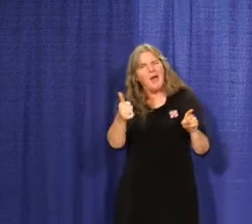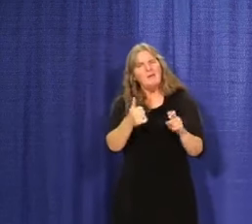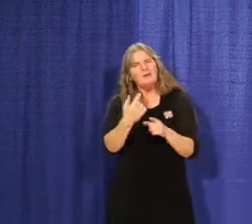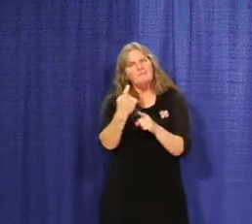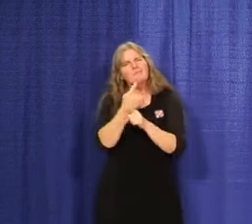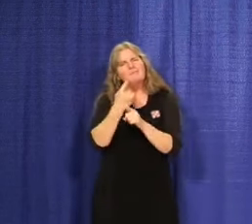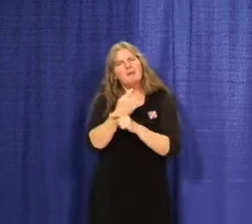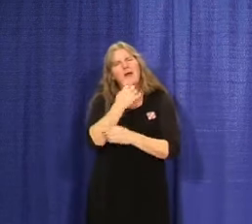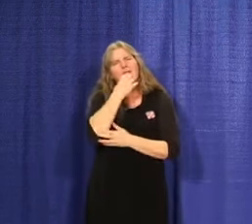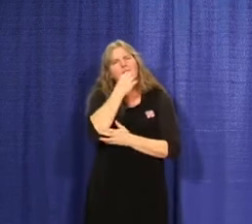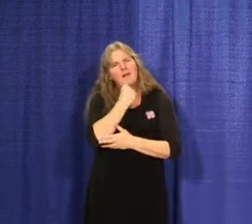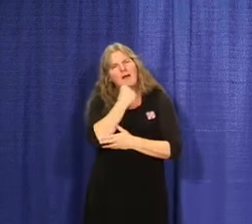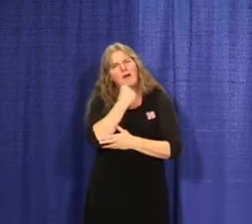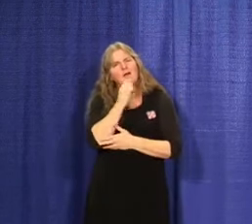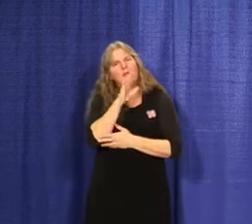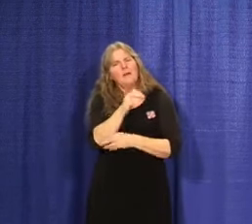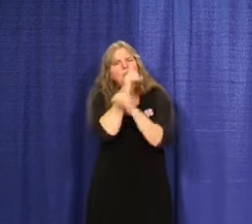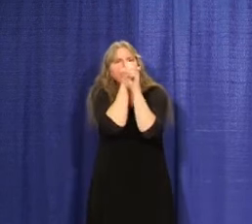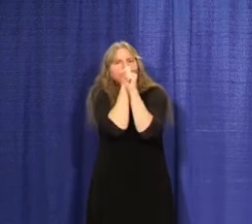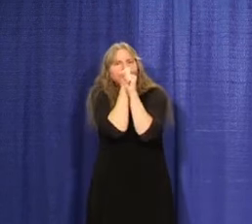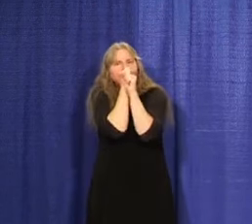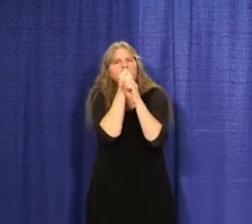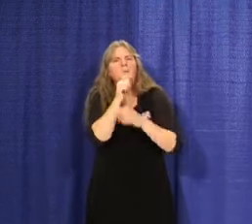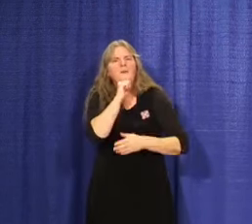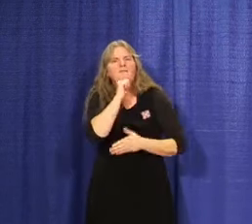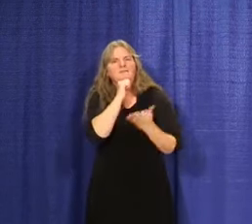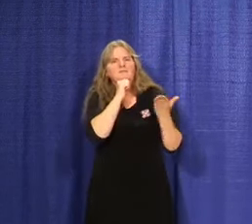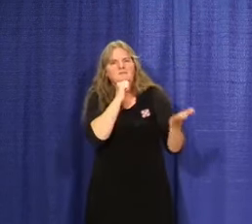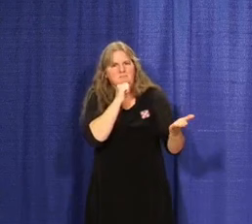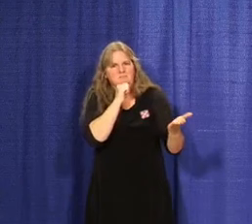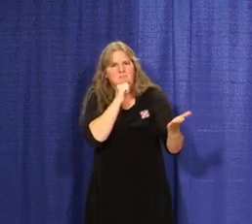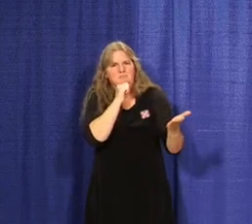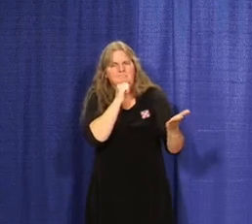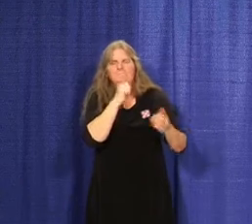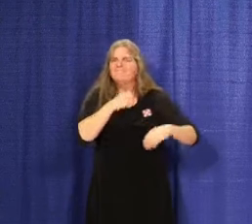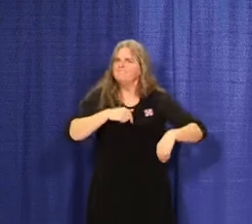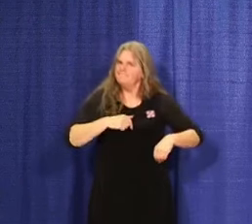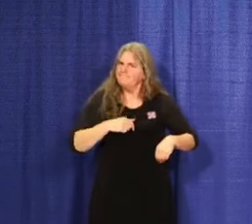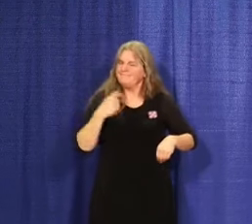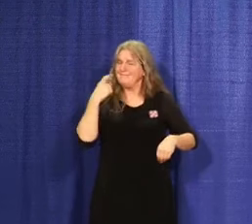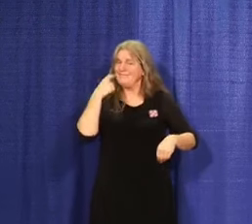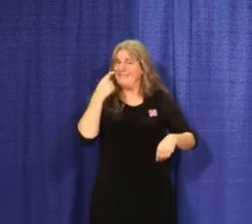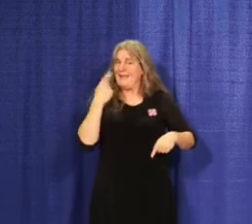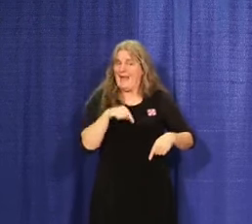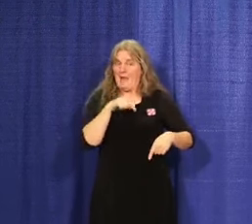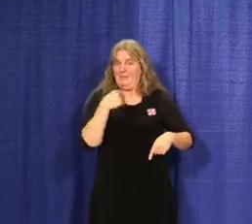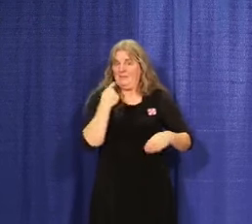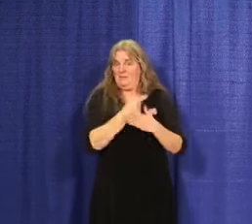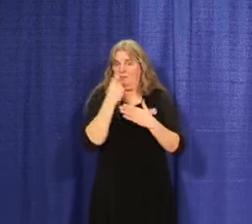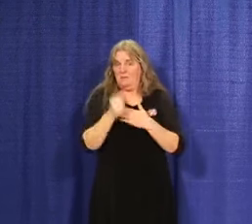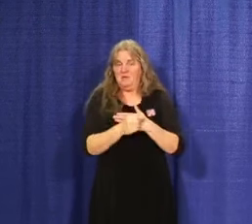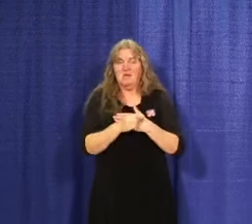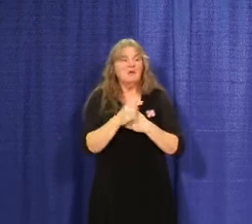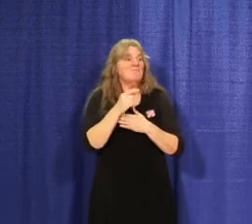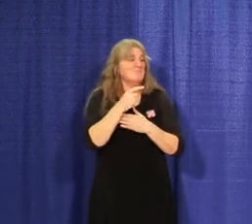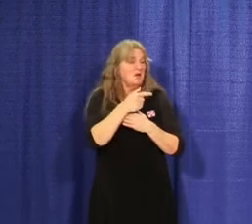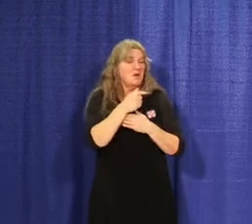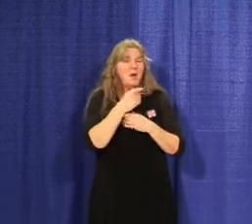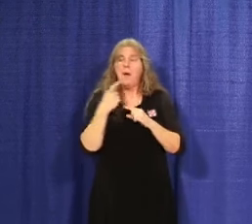privacy. I have seen, even with this last individual, rumours circulating about who is positive and who is